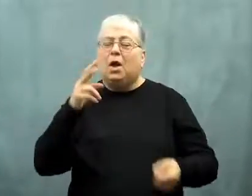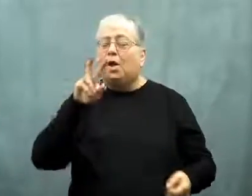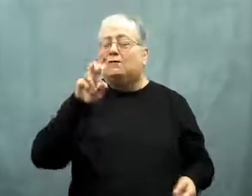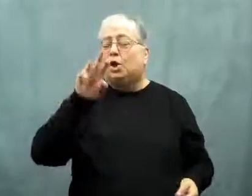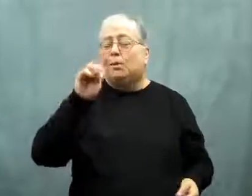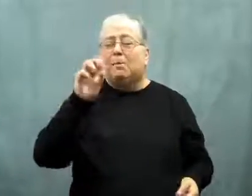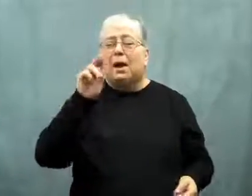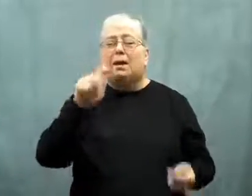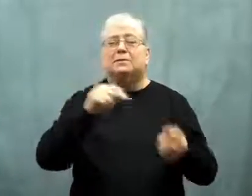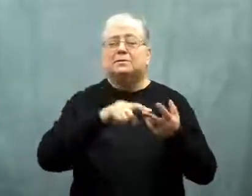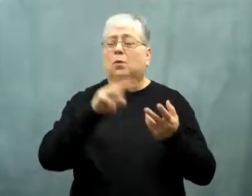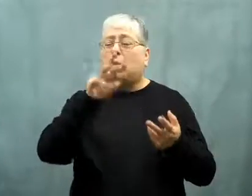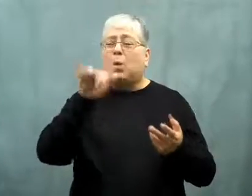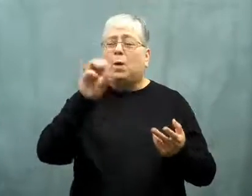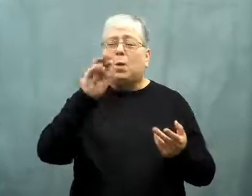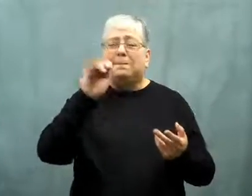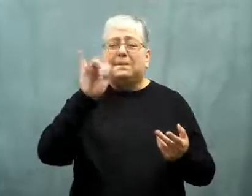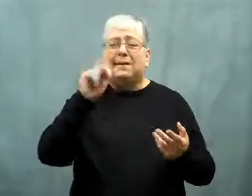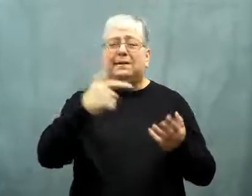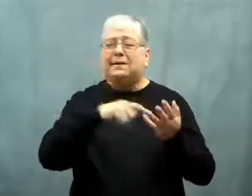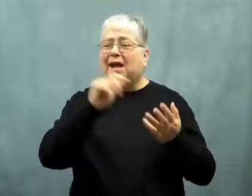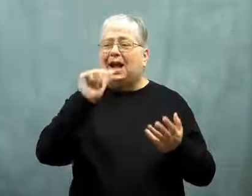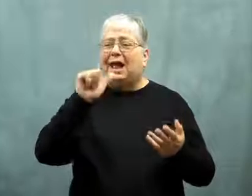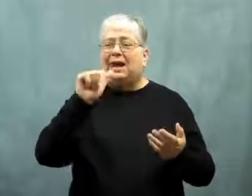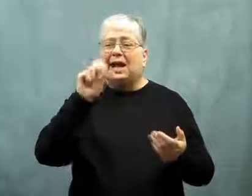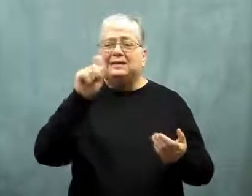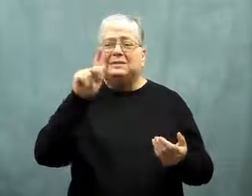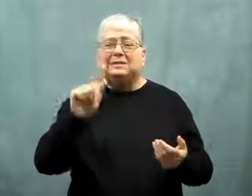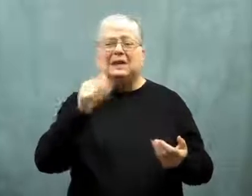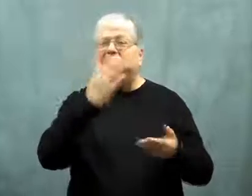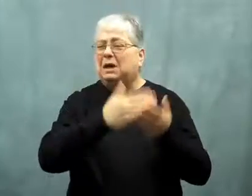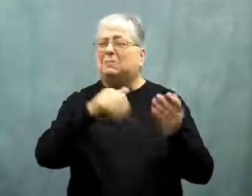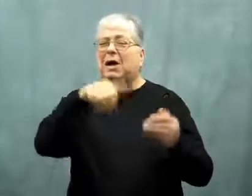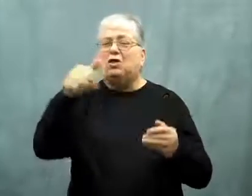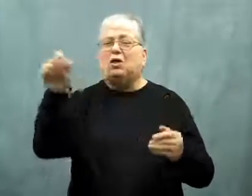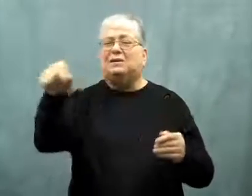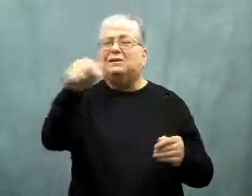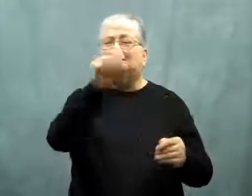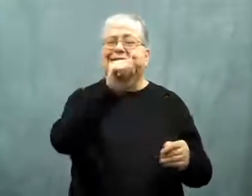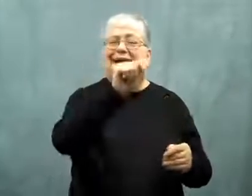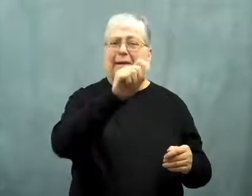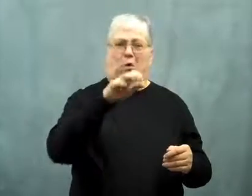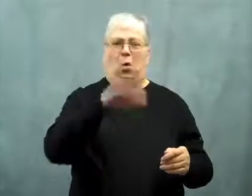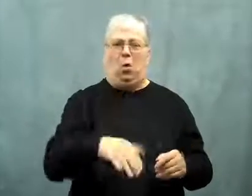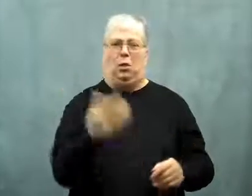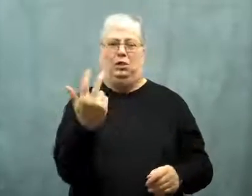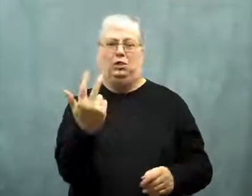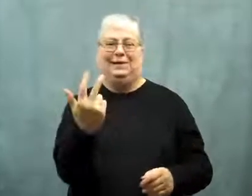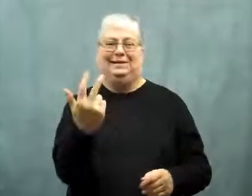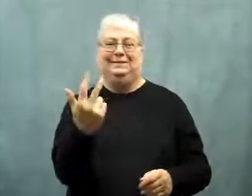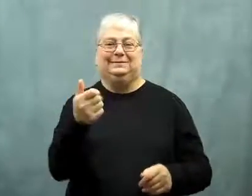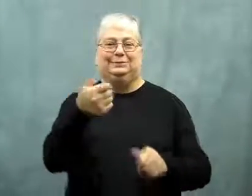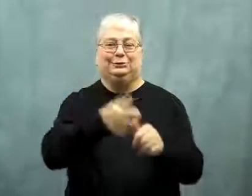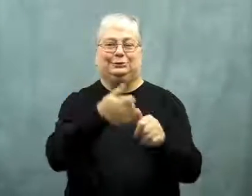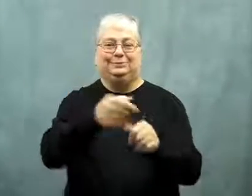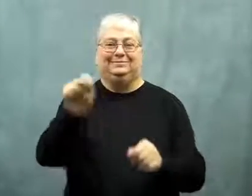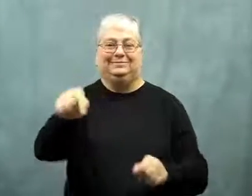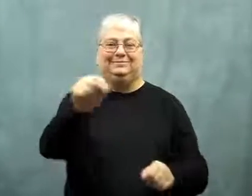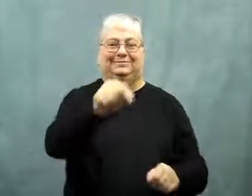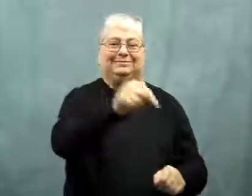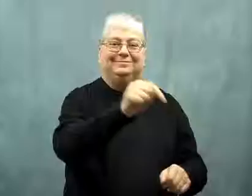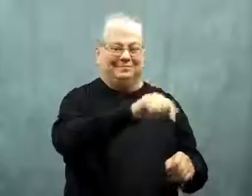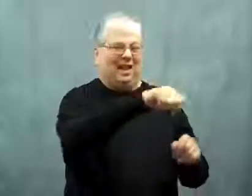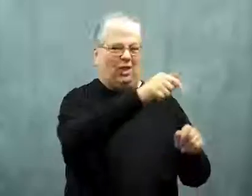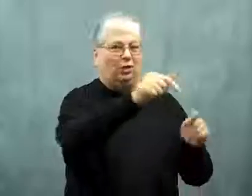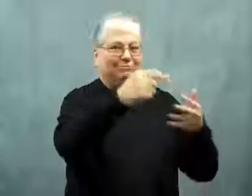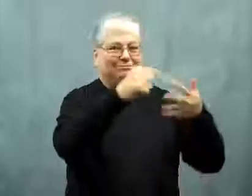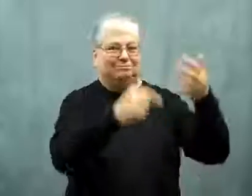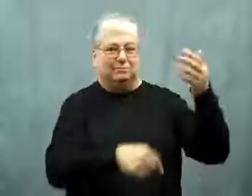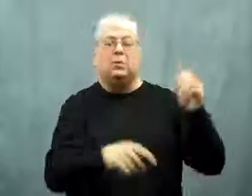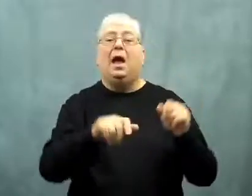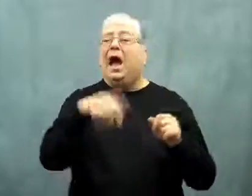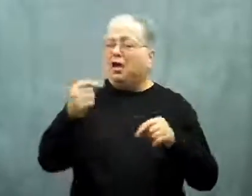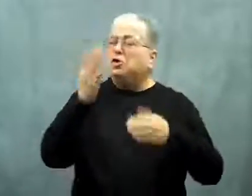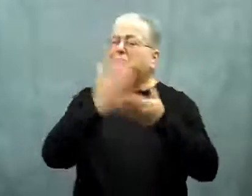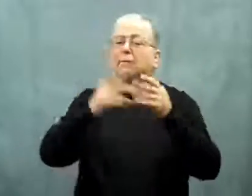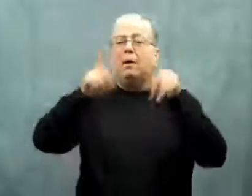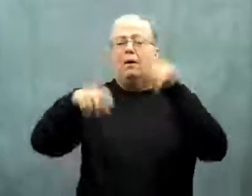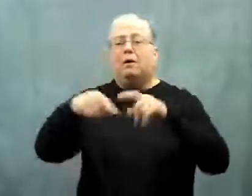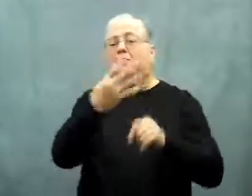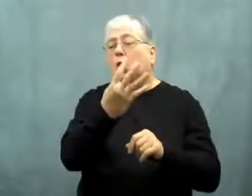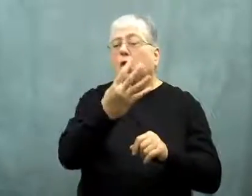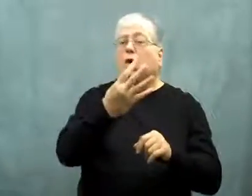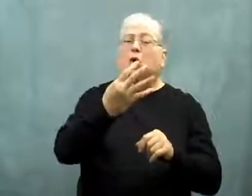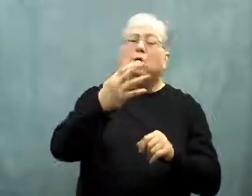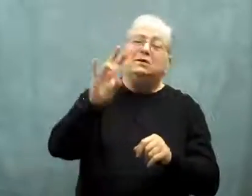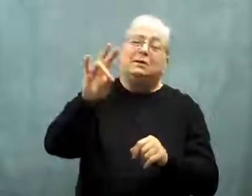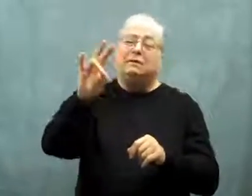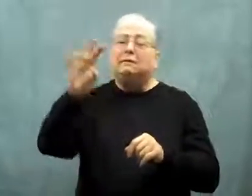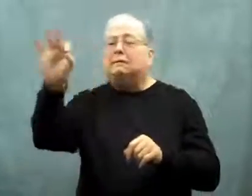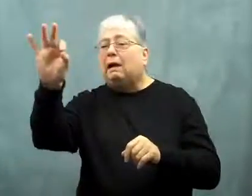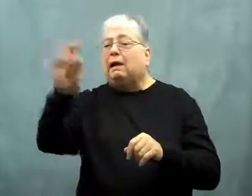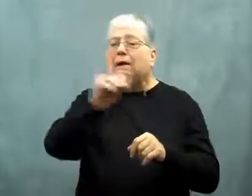Vermont, Wyoming, Alaska and several other states have only three.